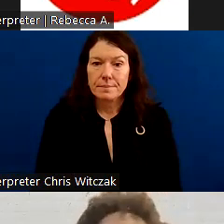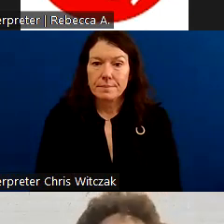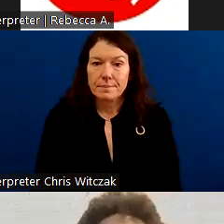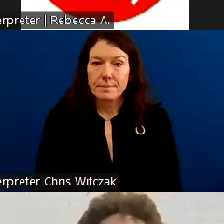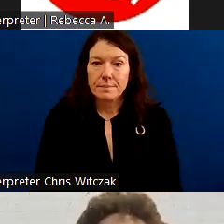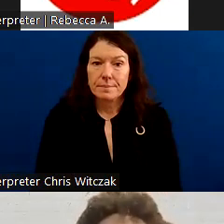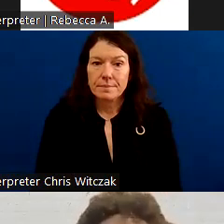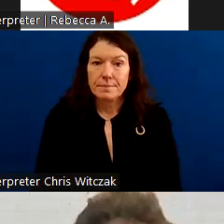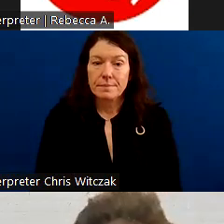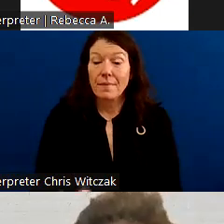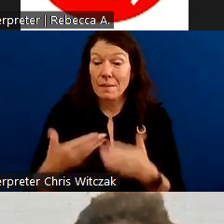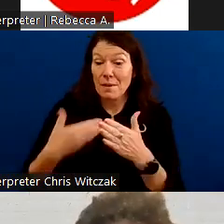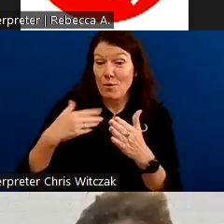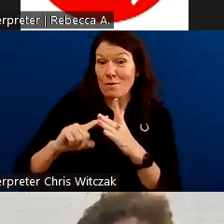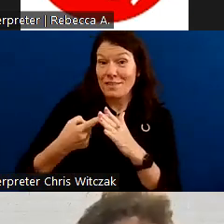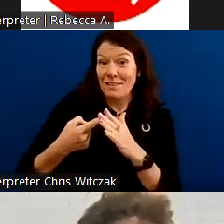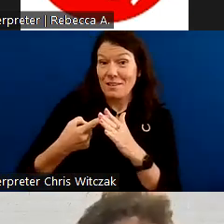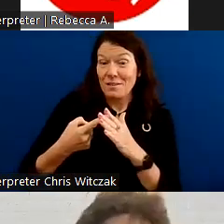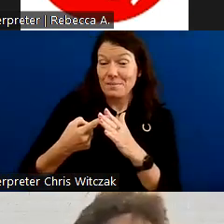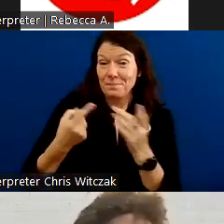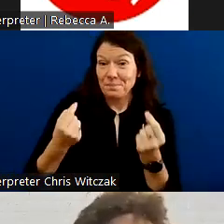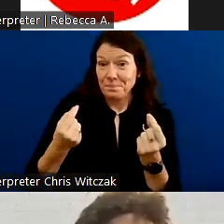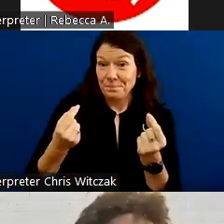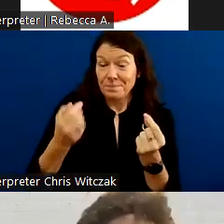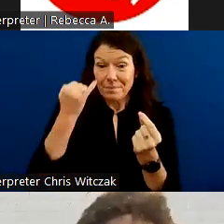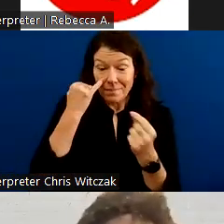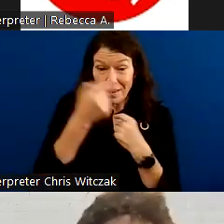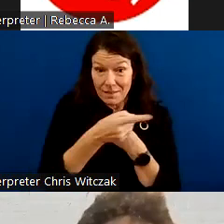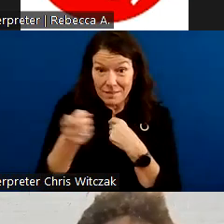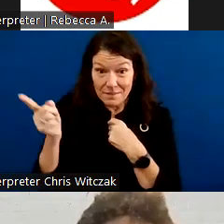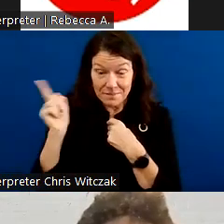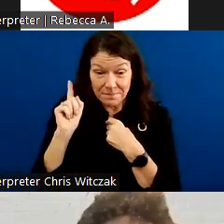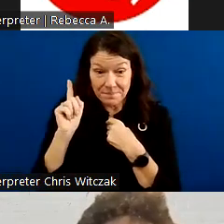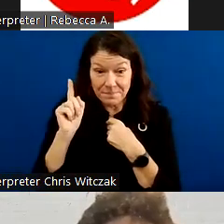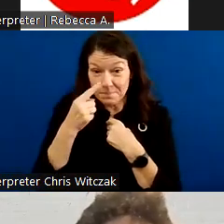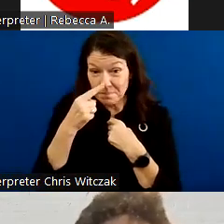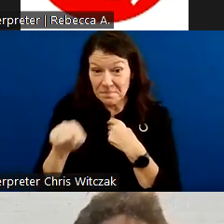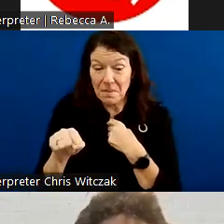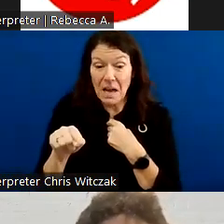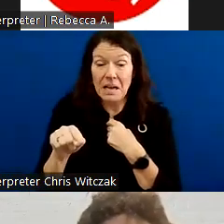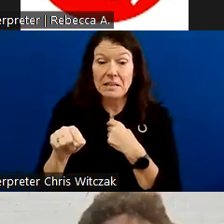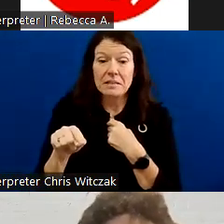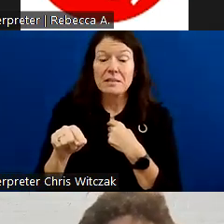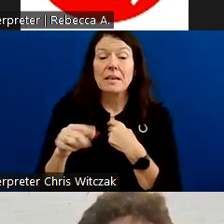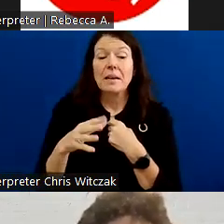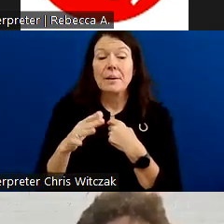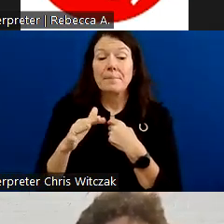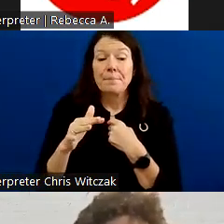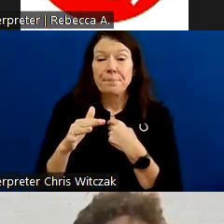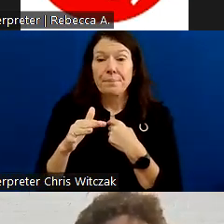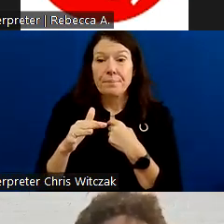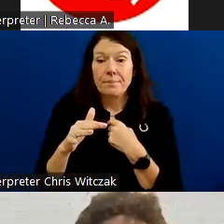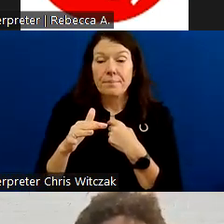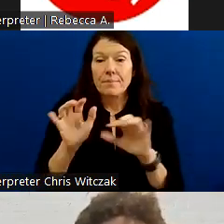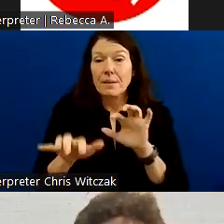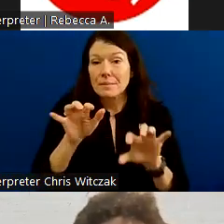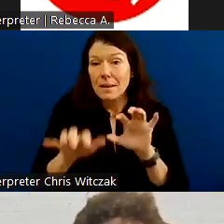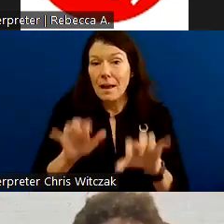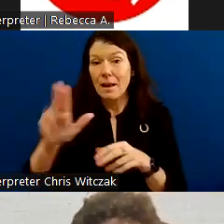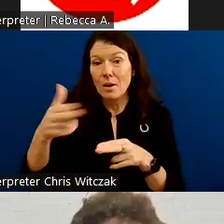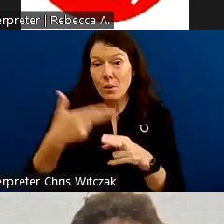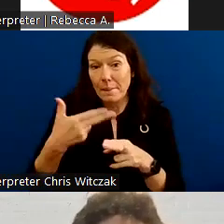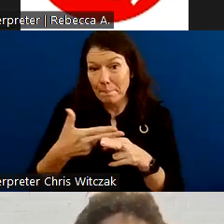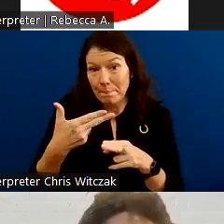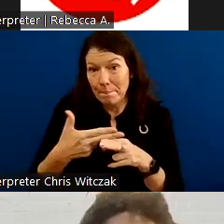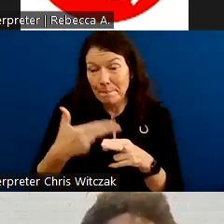so before we start if everyone could just go ahead and type in your name, title, and